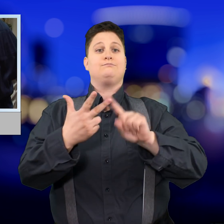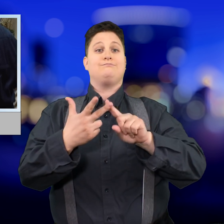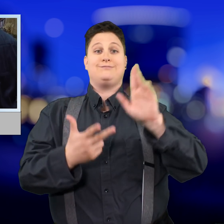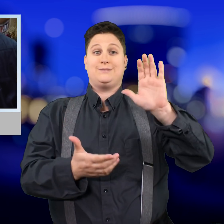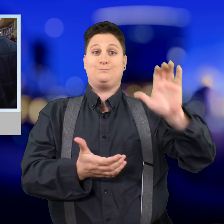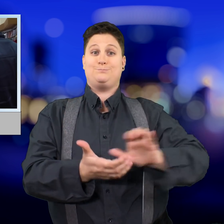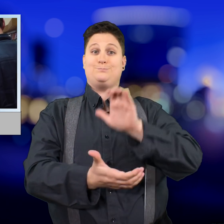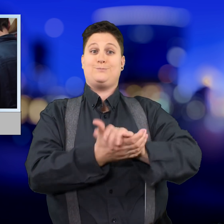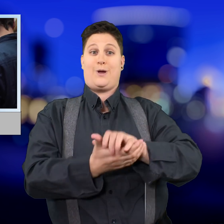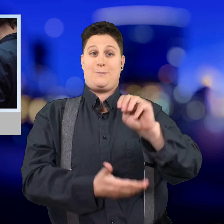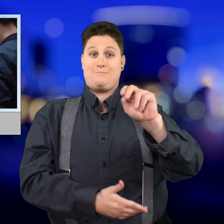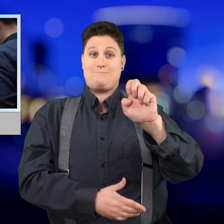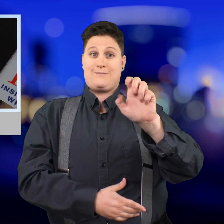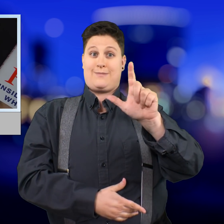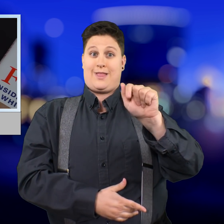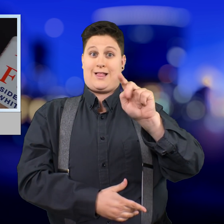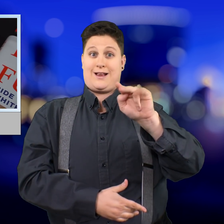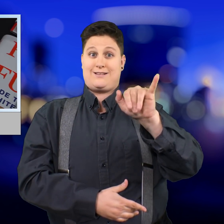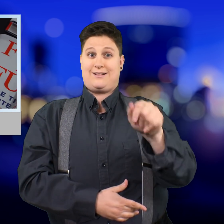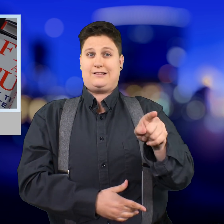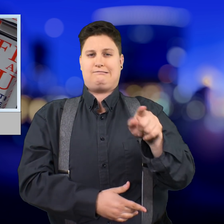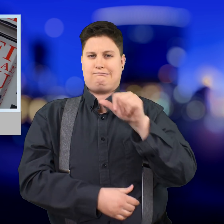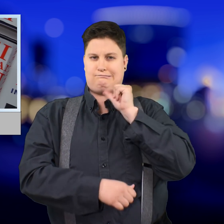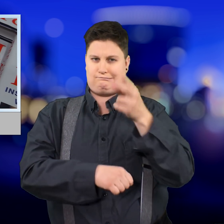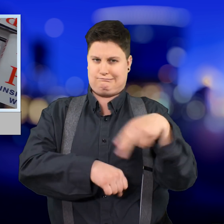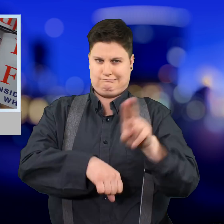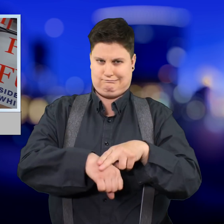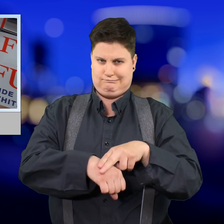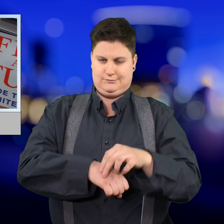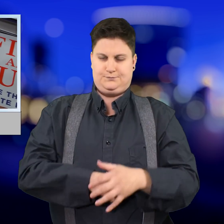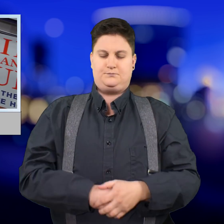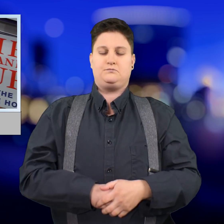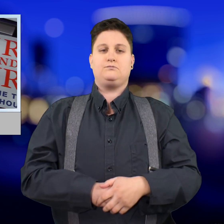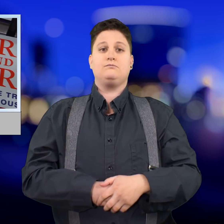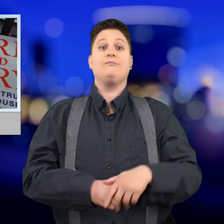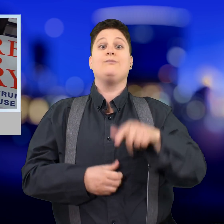unfit to run the country and claims Trump's marriage to First Lady Melania Trump is dysfunctional.